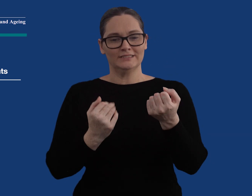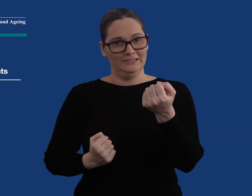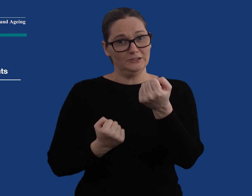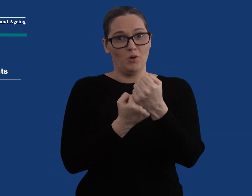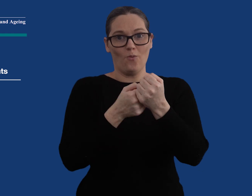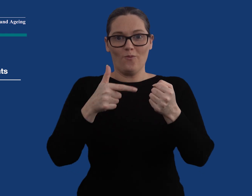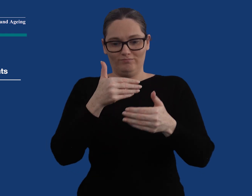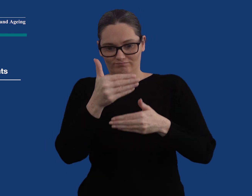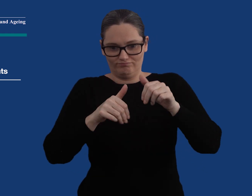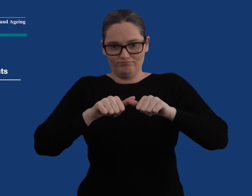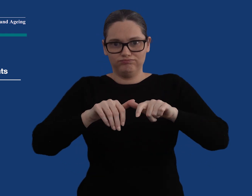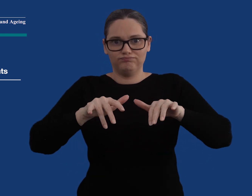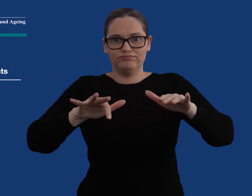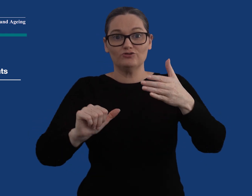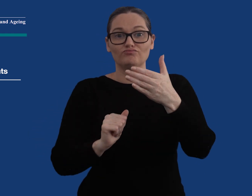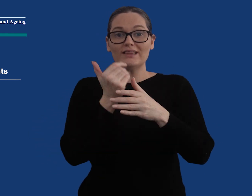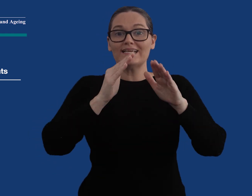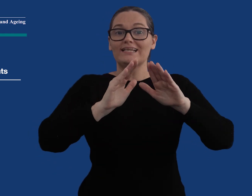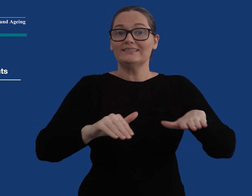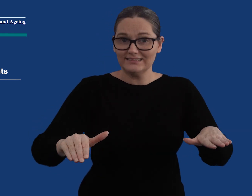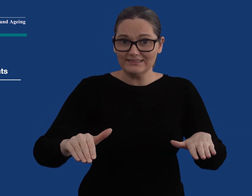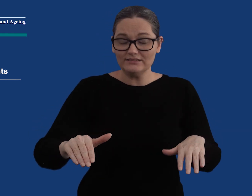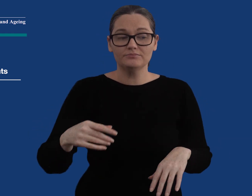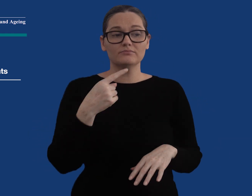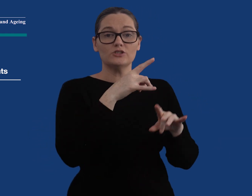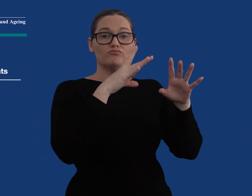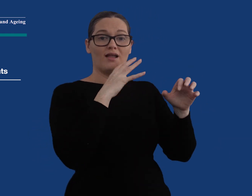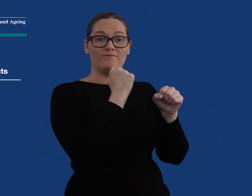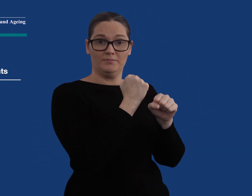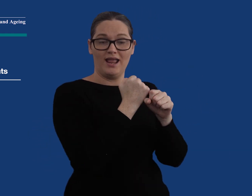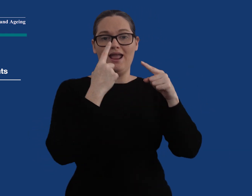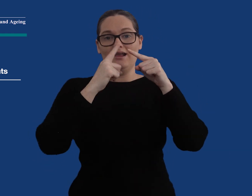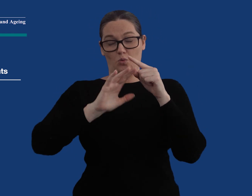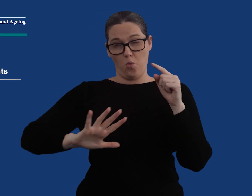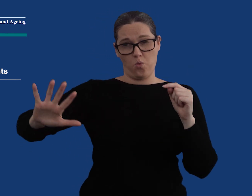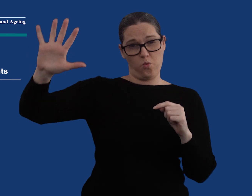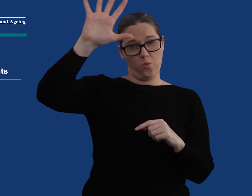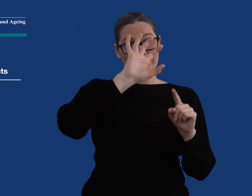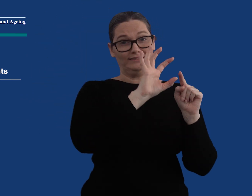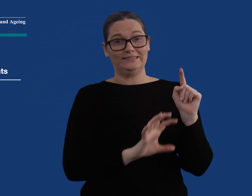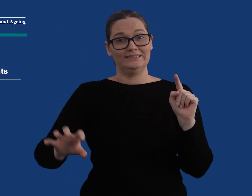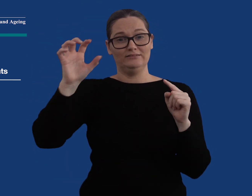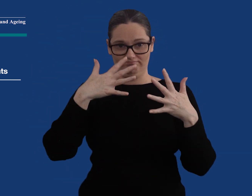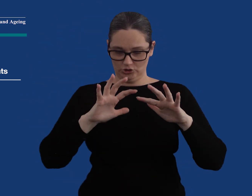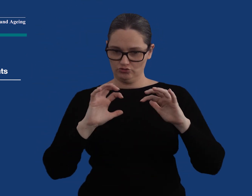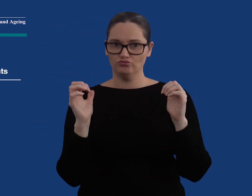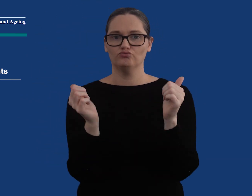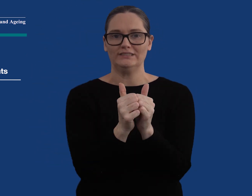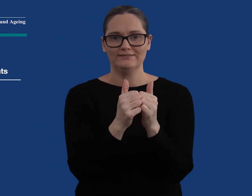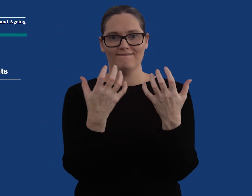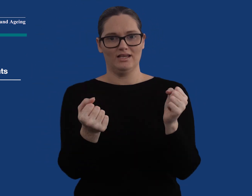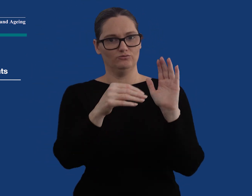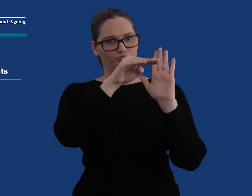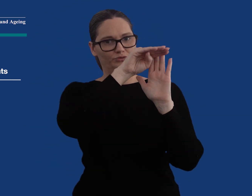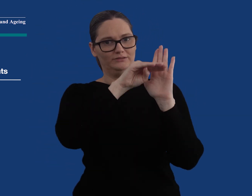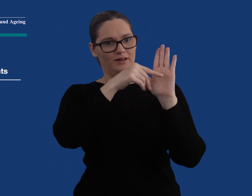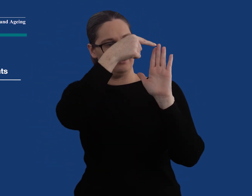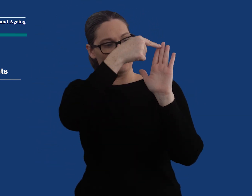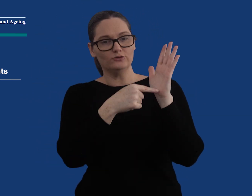To support the rollout of Thriving Kids, the Australian Government and all state and territory governments have agreed in principle